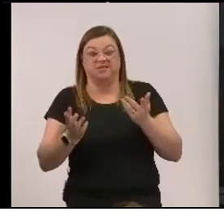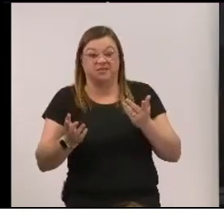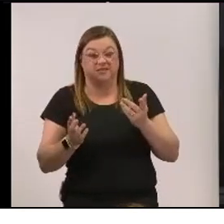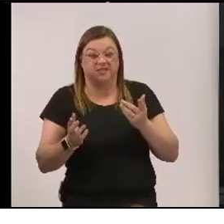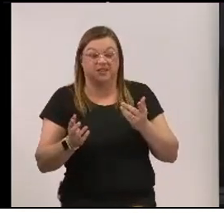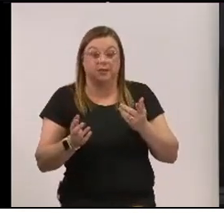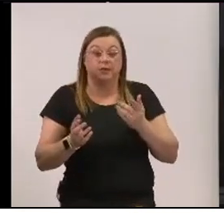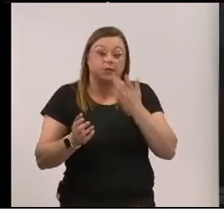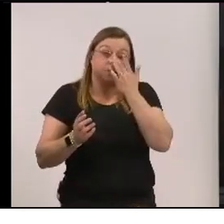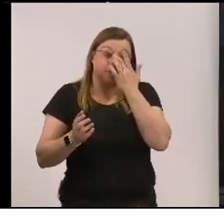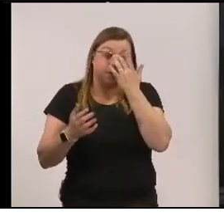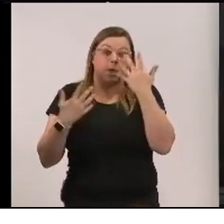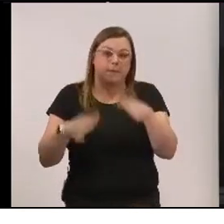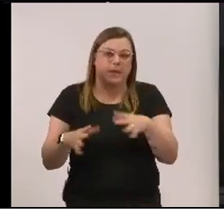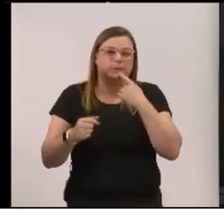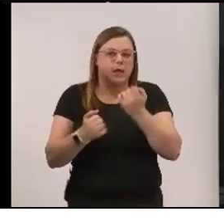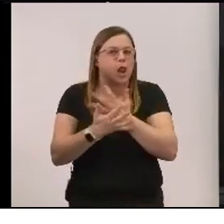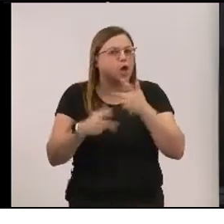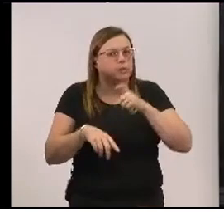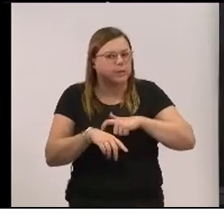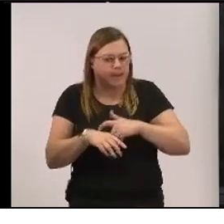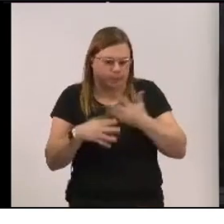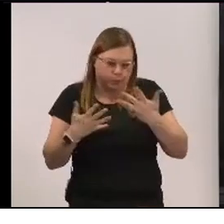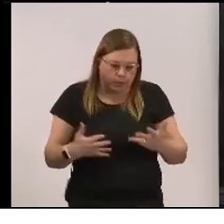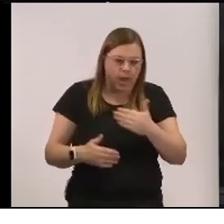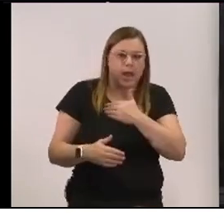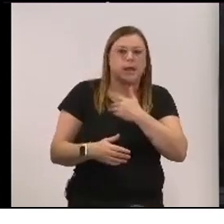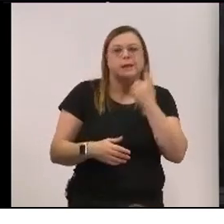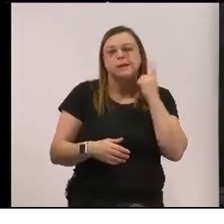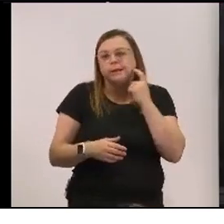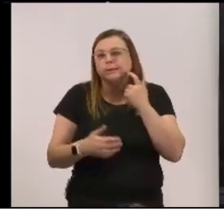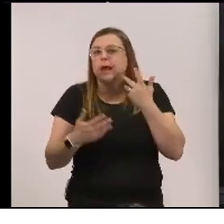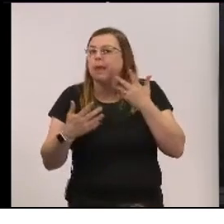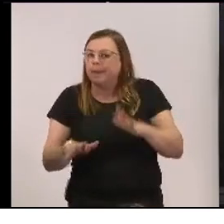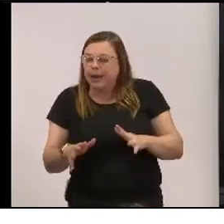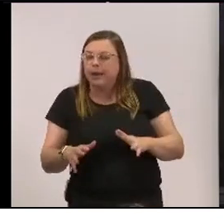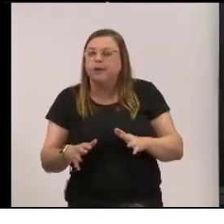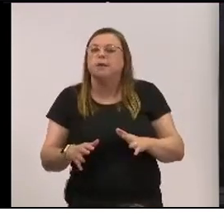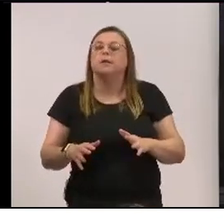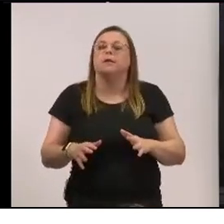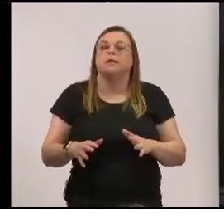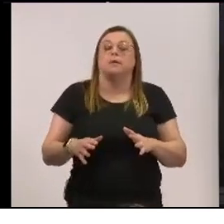It's been said multiple times yesterday and today, this morning that leadership's